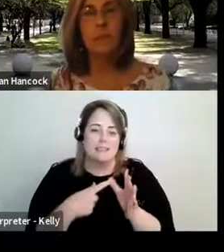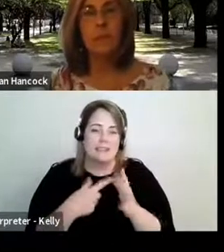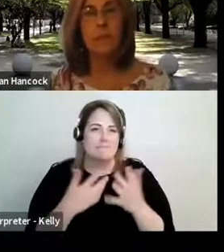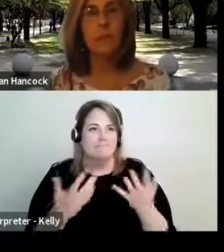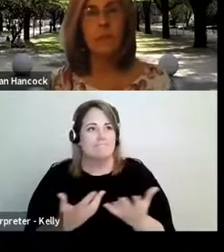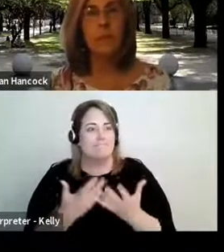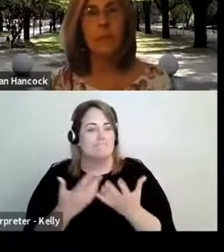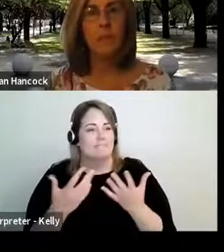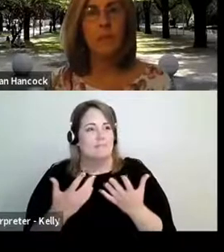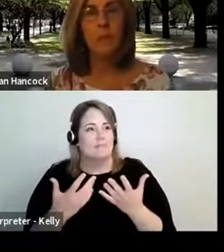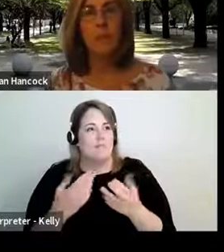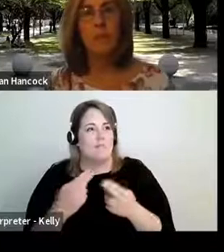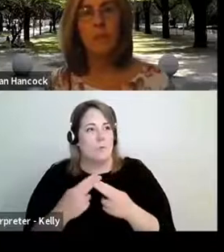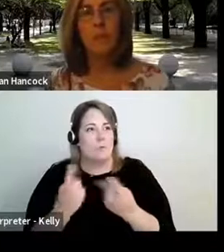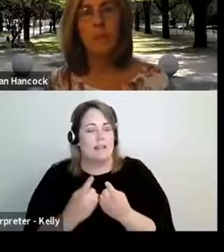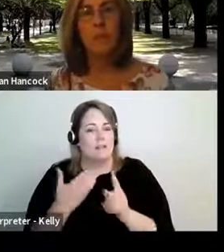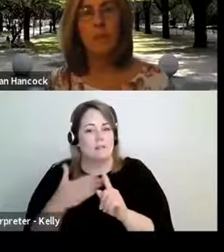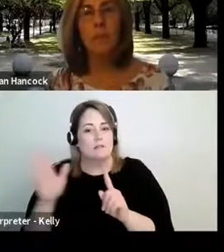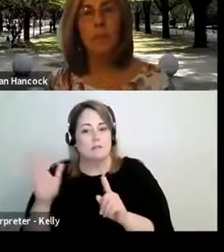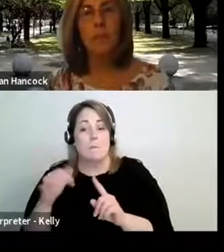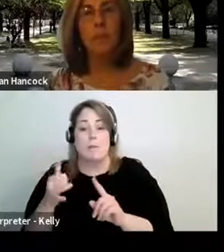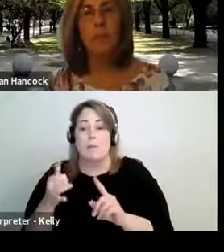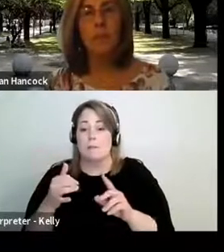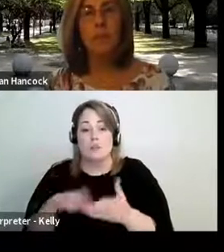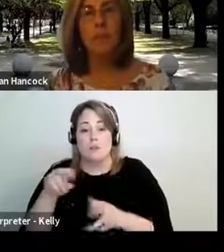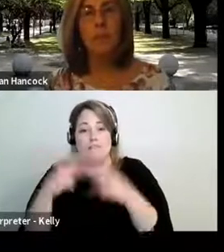related to the program, like a student’s family deciding they're all moving interstate or,